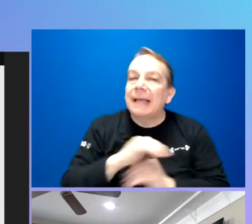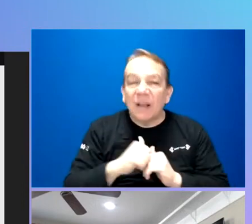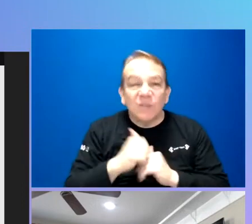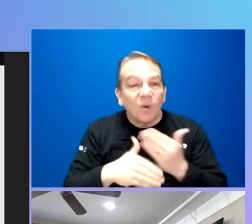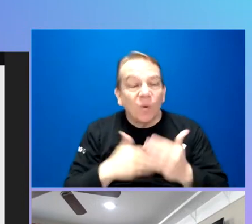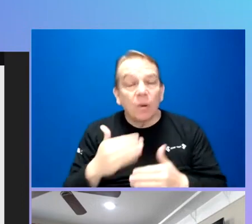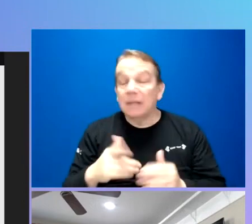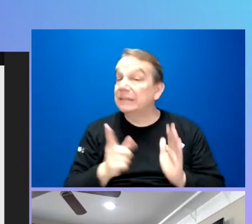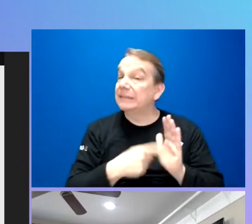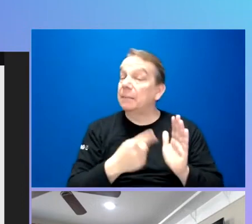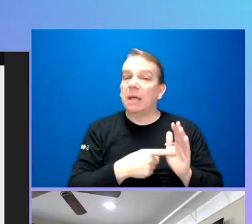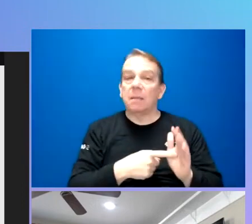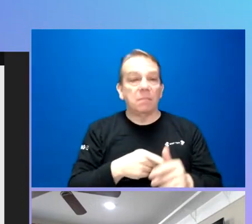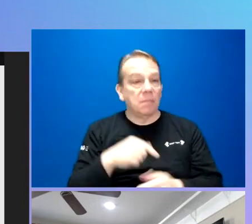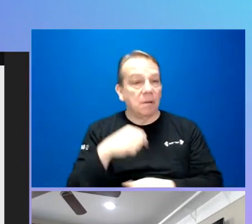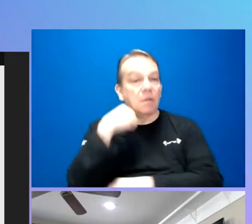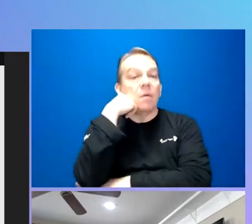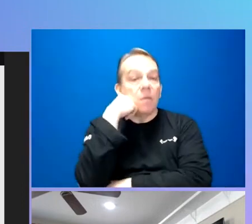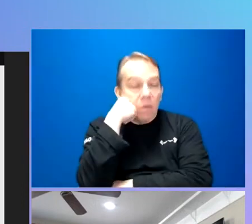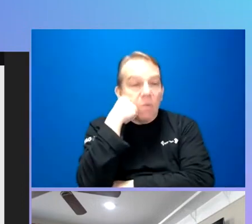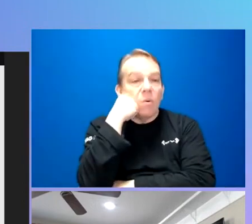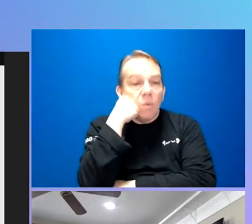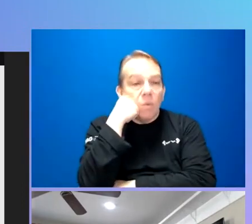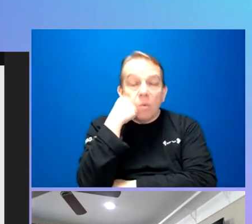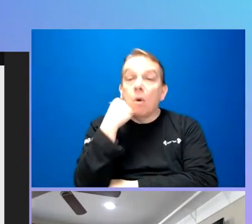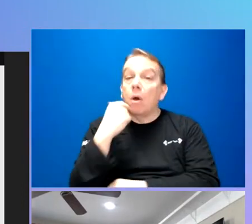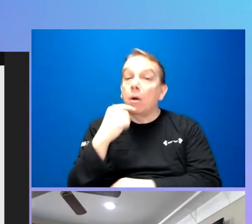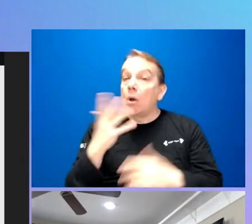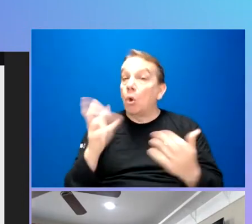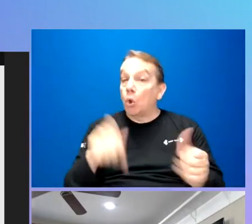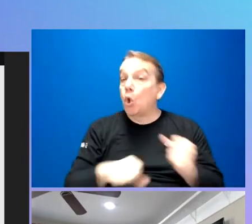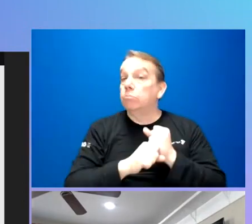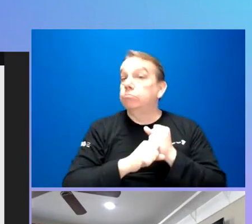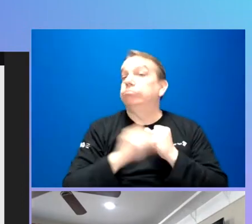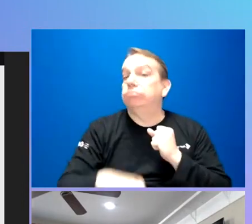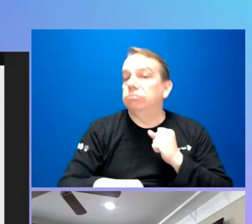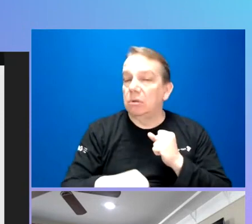one minute conversation. It may turn into a ten minute conversation, but but it built that rapport, that relationship